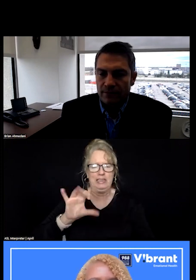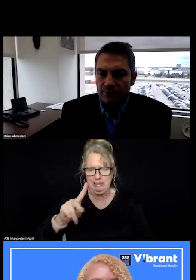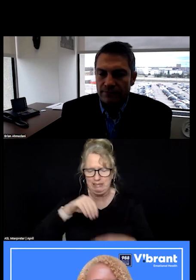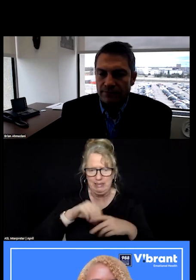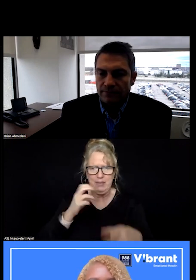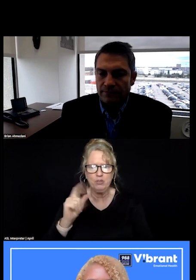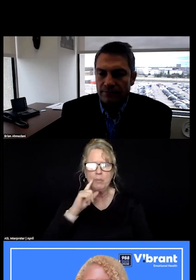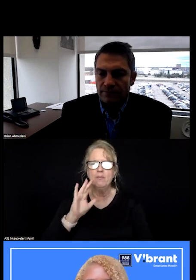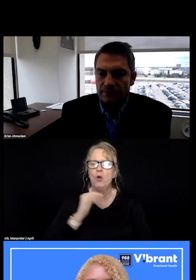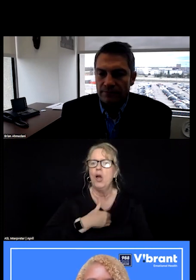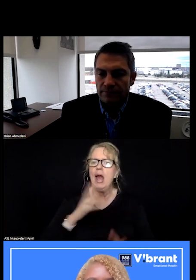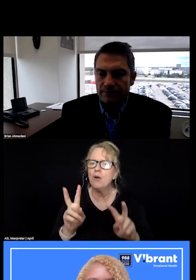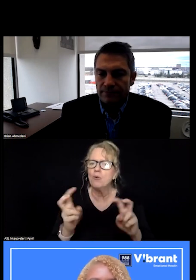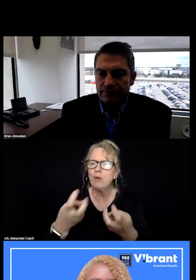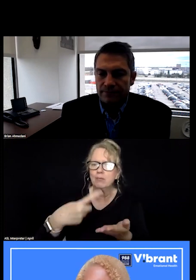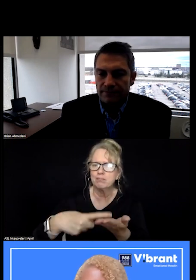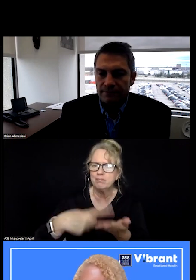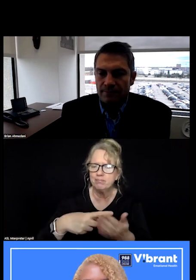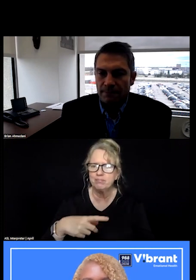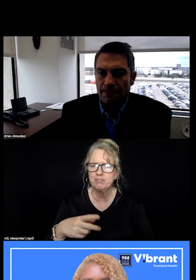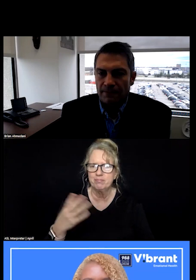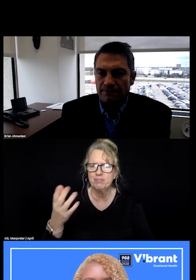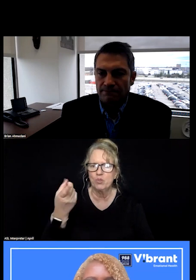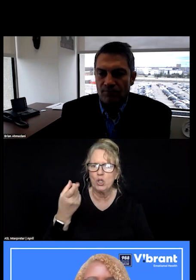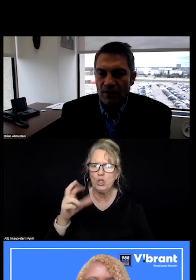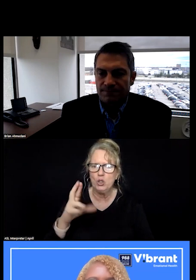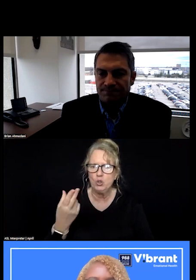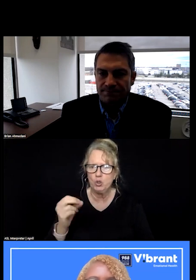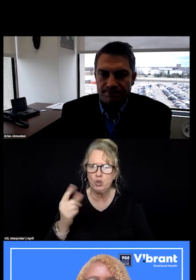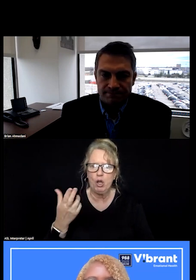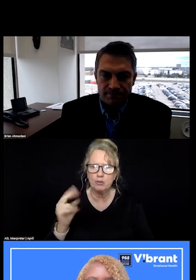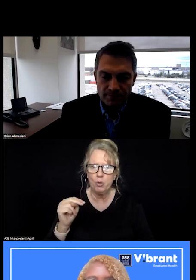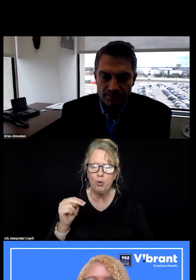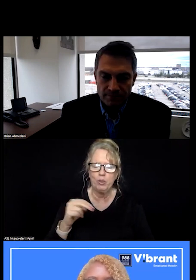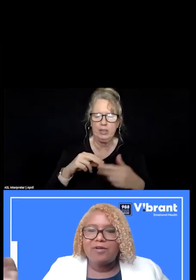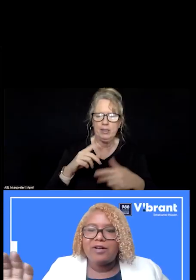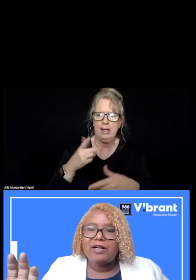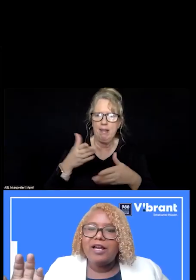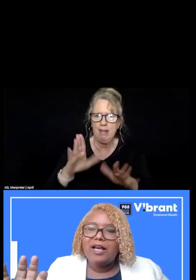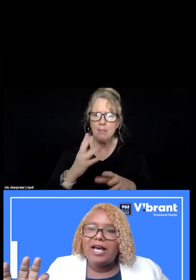FOR THE ROUND TABLE, LET ME BRING IN DOCTOR HOGAN AND LET ME GET YOUR REFLECTIONS.